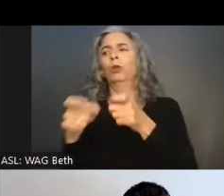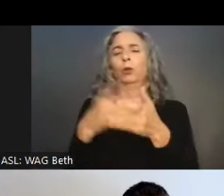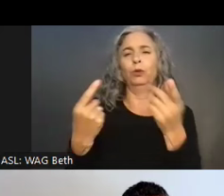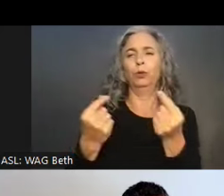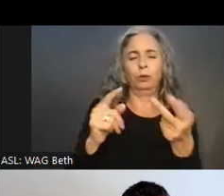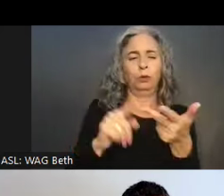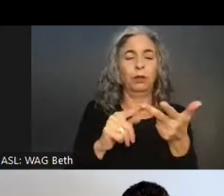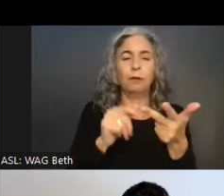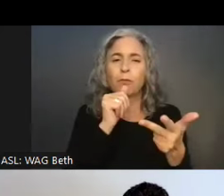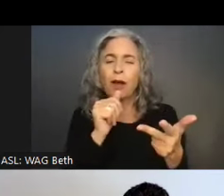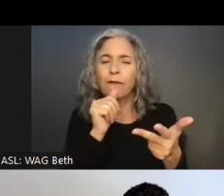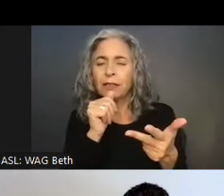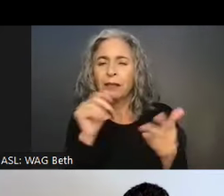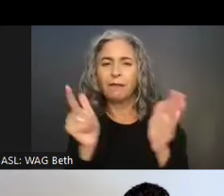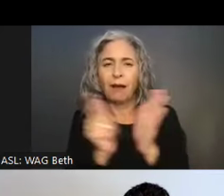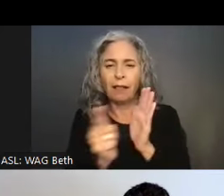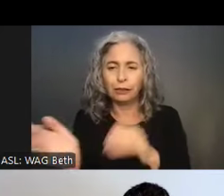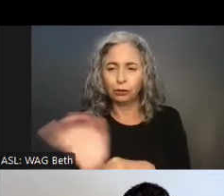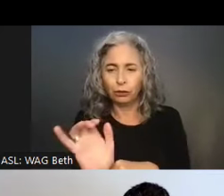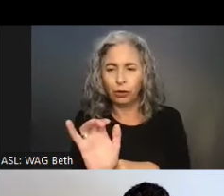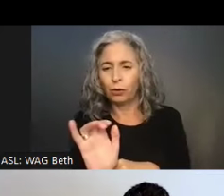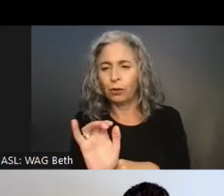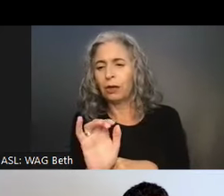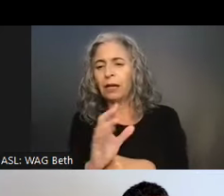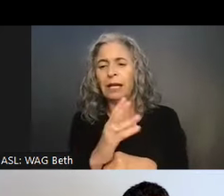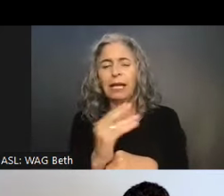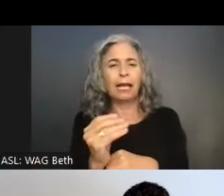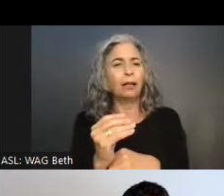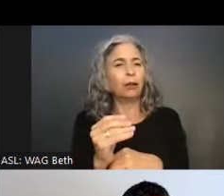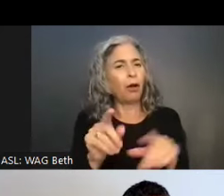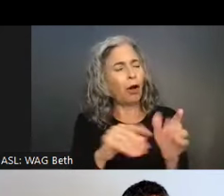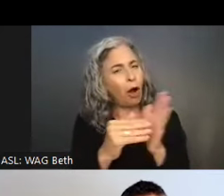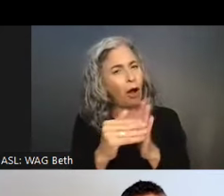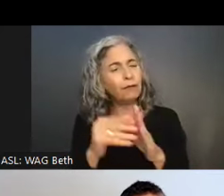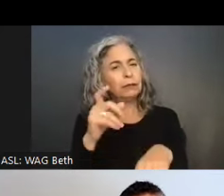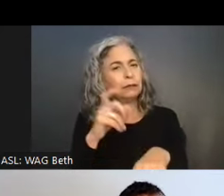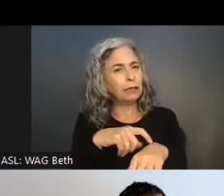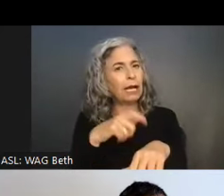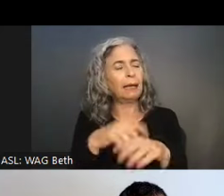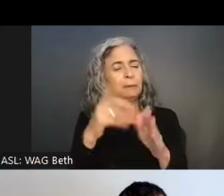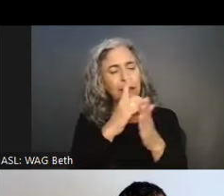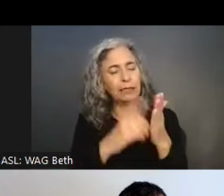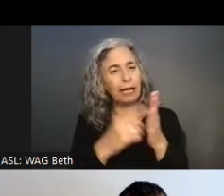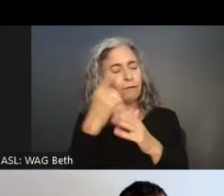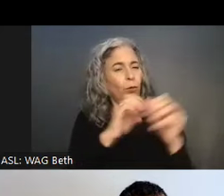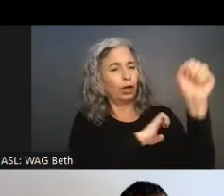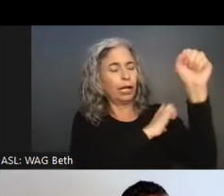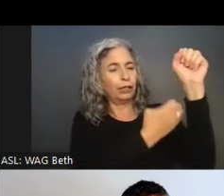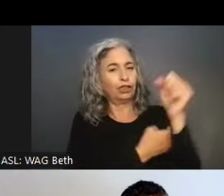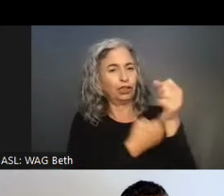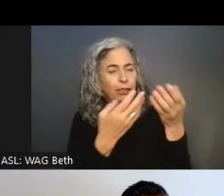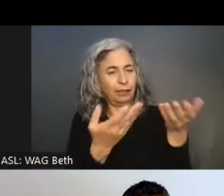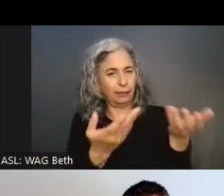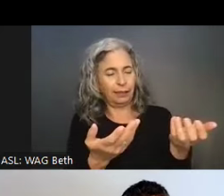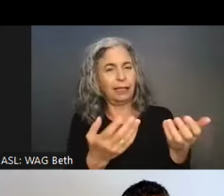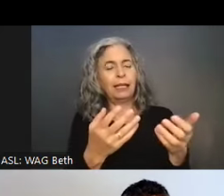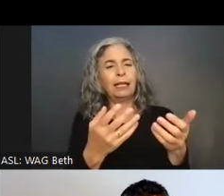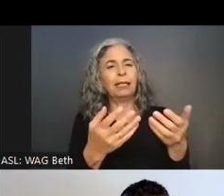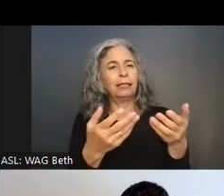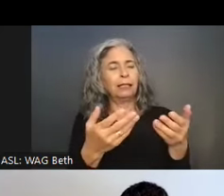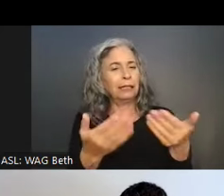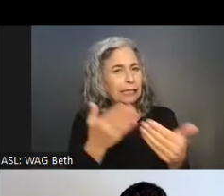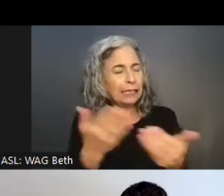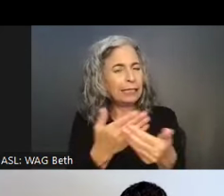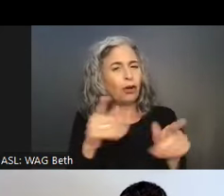violations. And is oftentimes designed for energy efficiency and longevity.